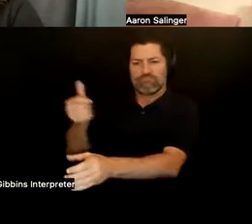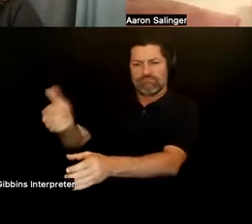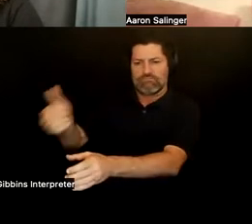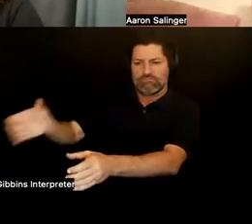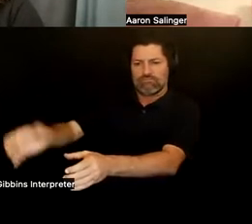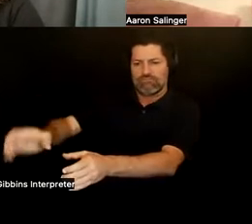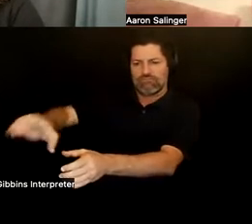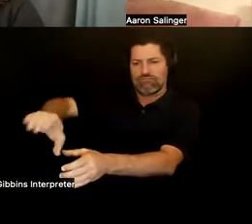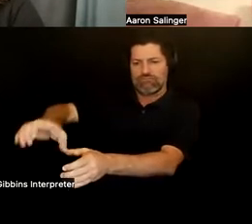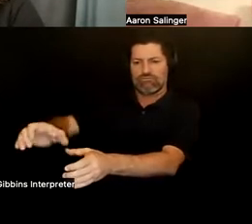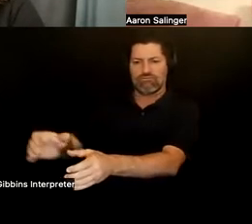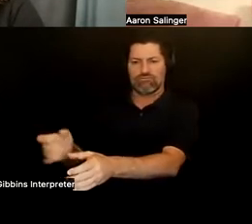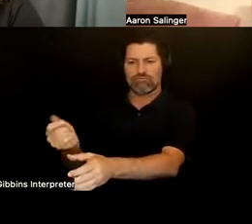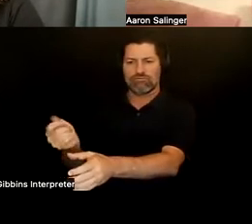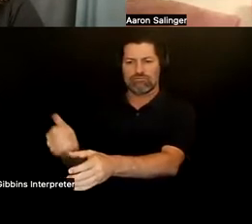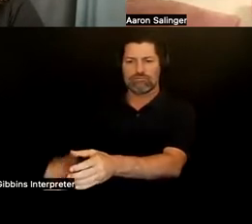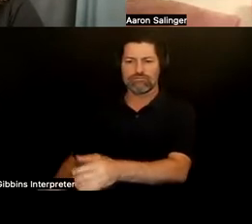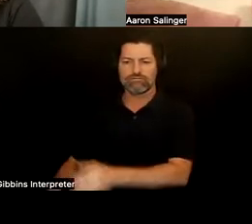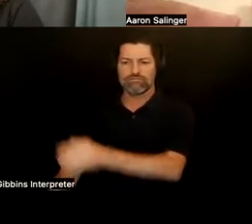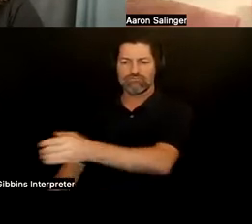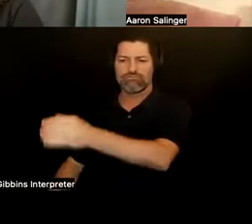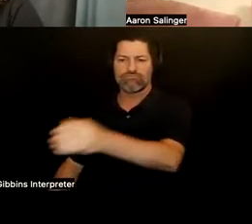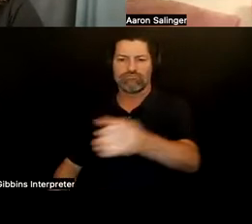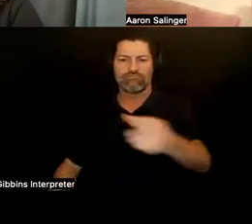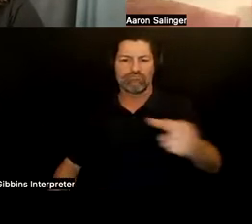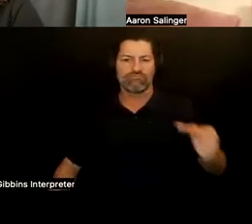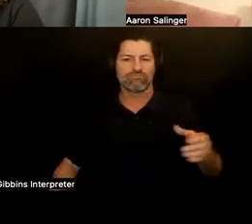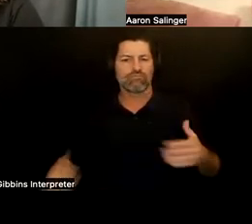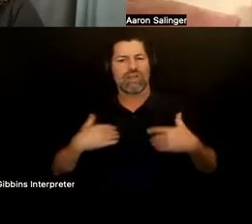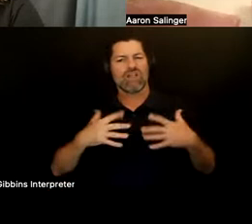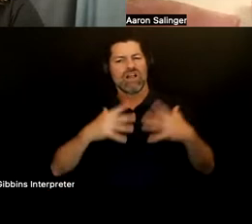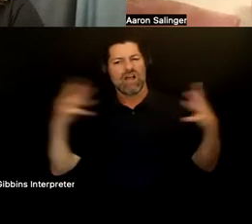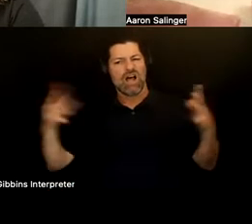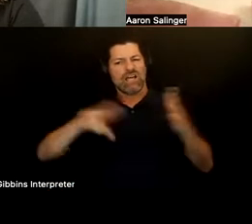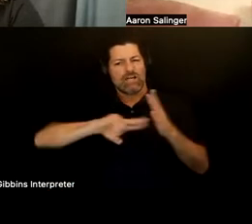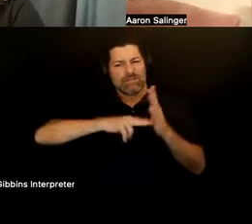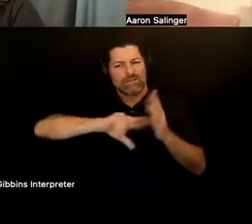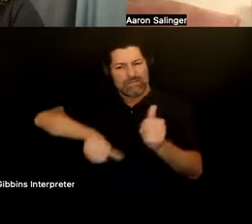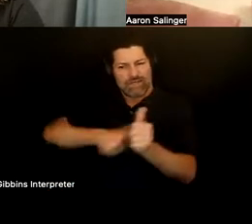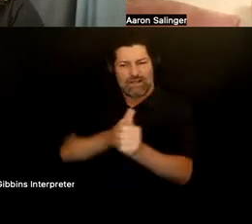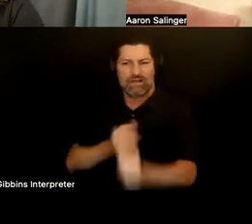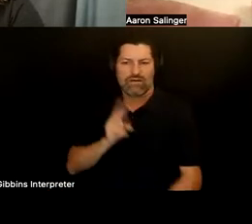19:51:12 So lots and lots of symbolism with the wine. And this is why I have to have lots